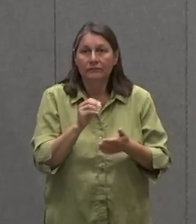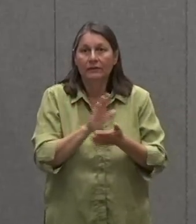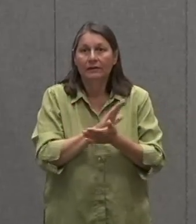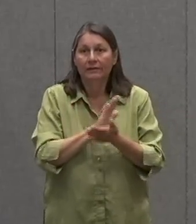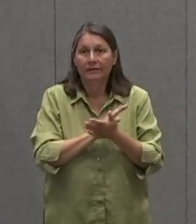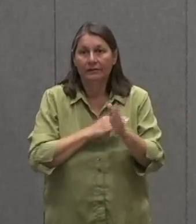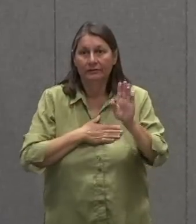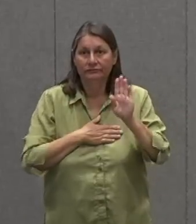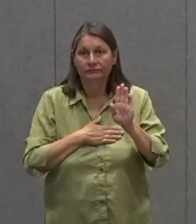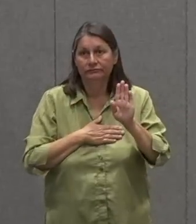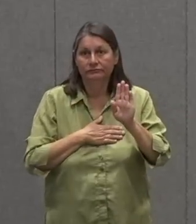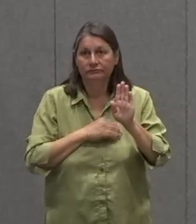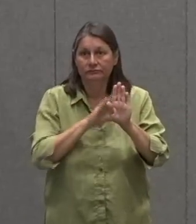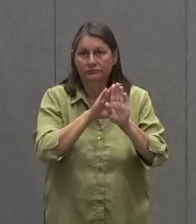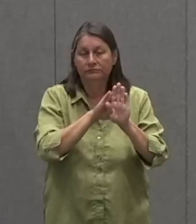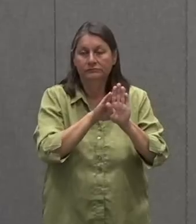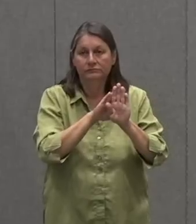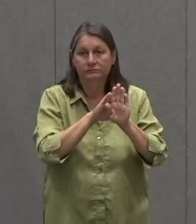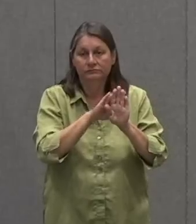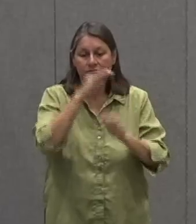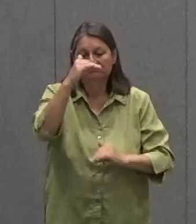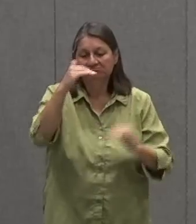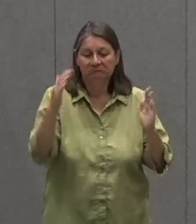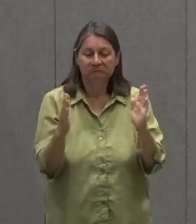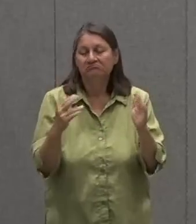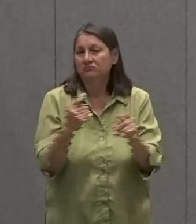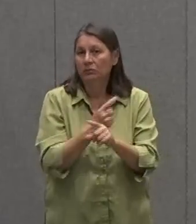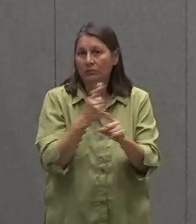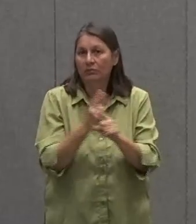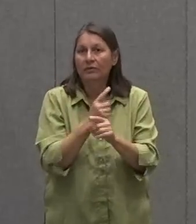It's an 8 1/2, 11 sheet of paper.